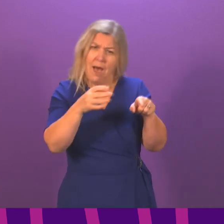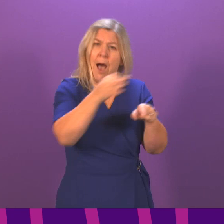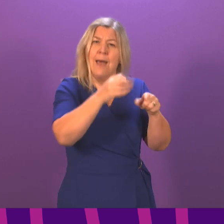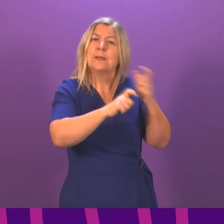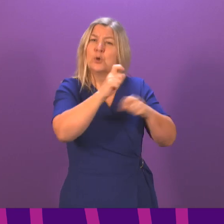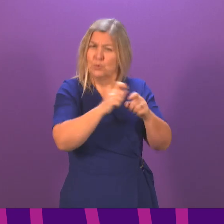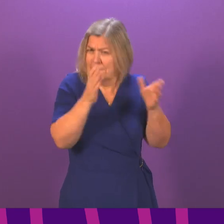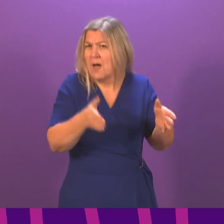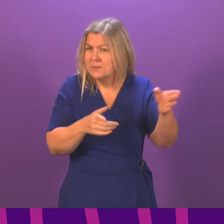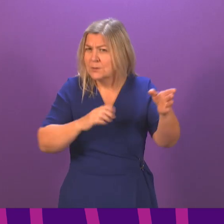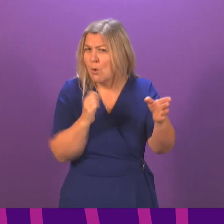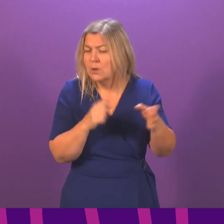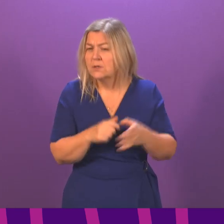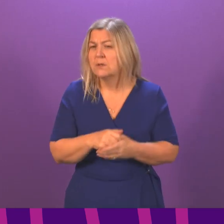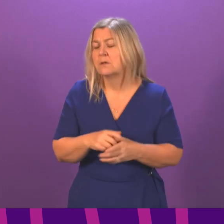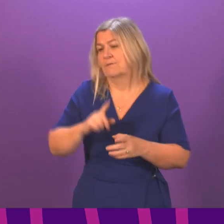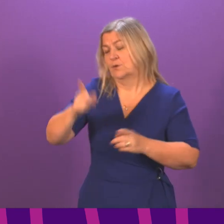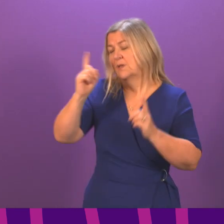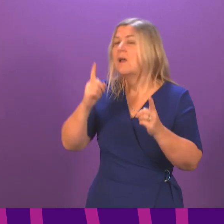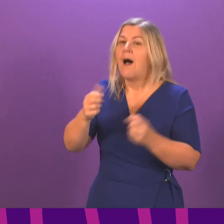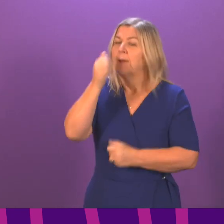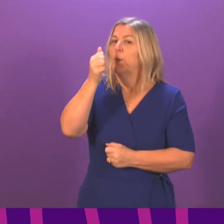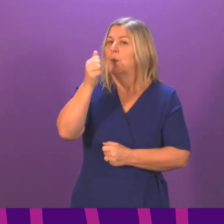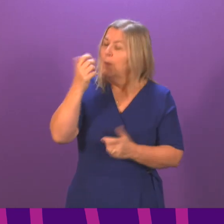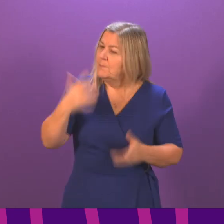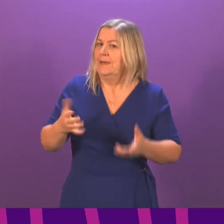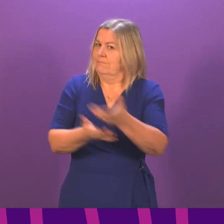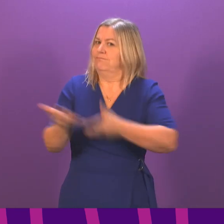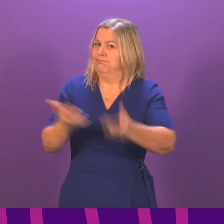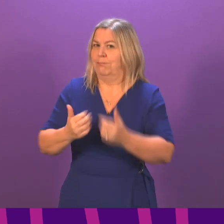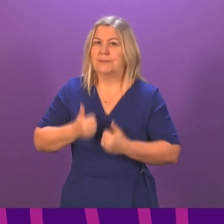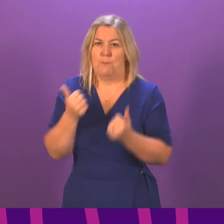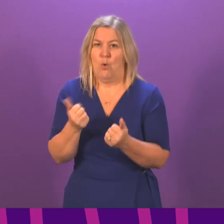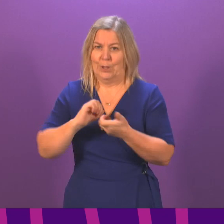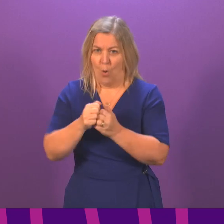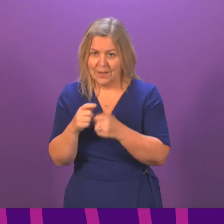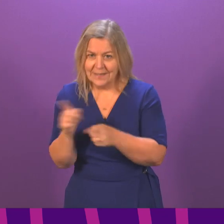The First Minister (Nicola Sturgeon): I know, because I had a discussion with colleagues this morning about it, that we are going to publish a slight update—if we have not done